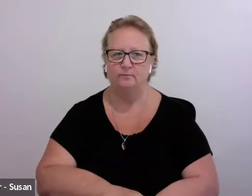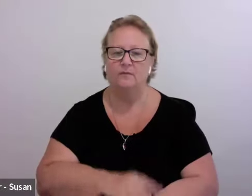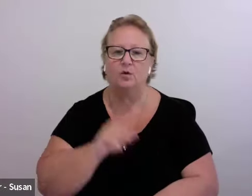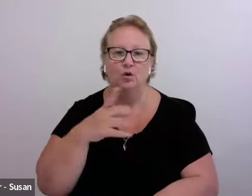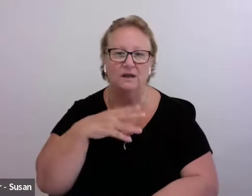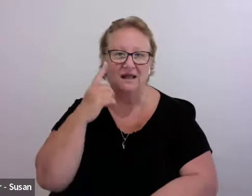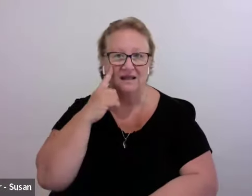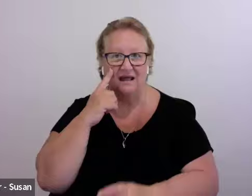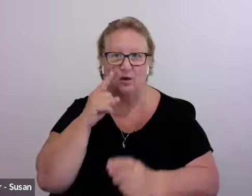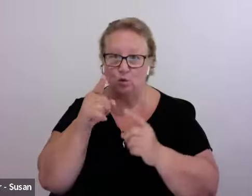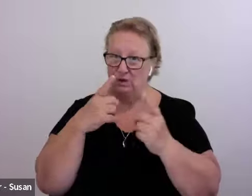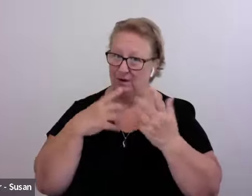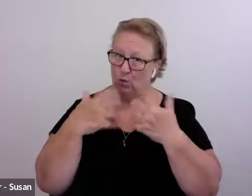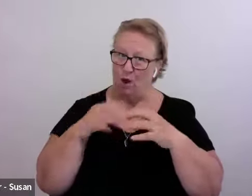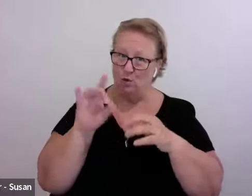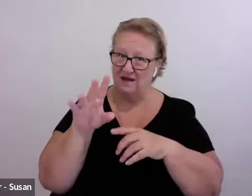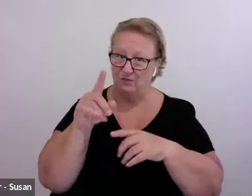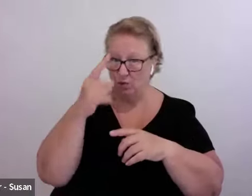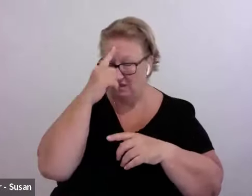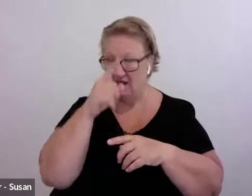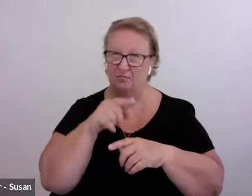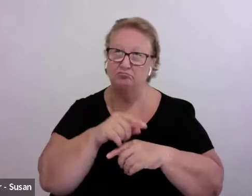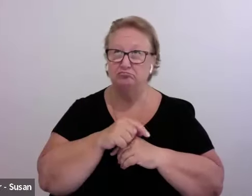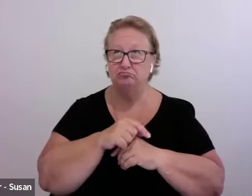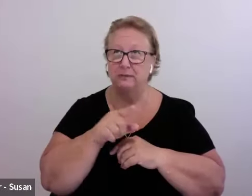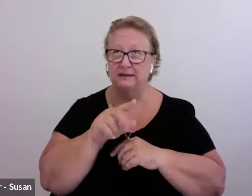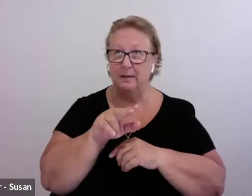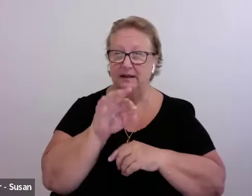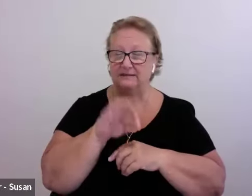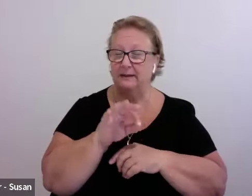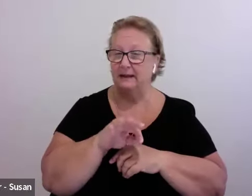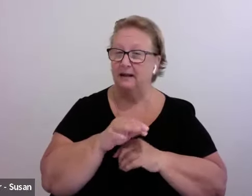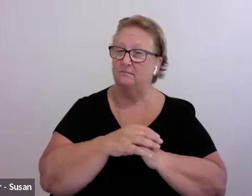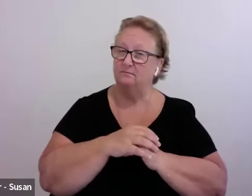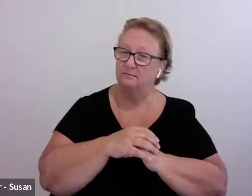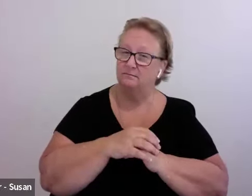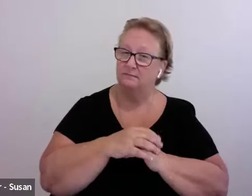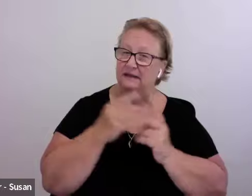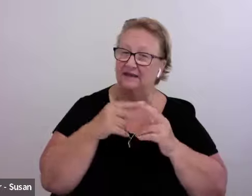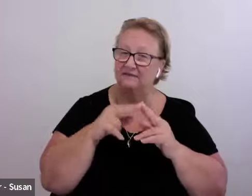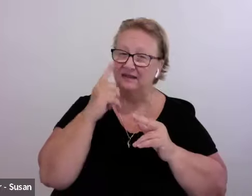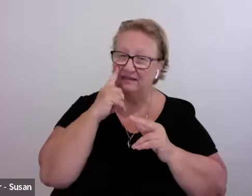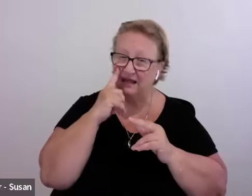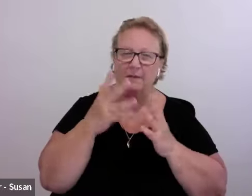piece of research, then explain that. I guess the main thing to consider is would it be seen as double